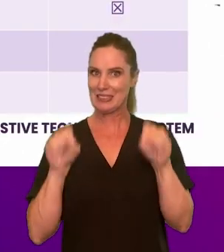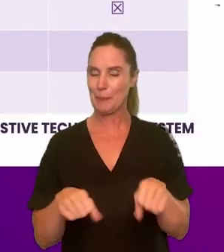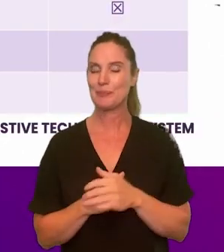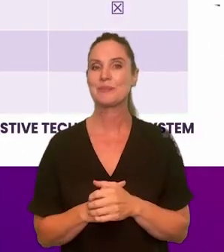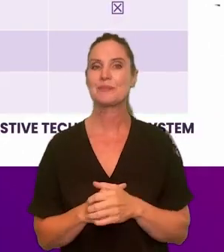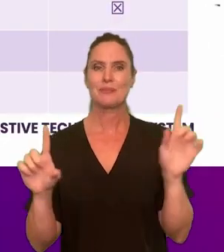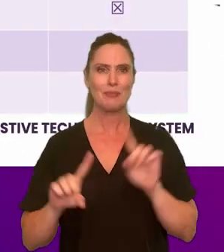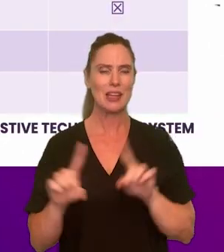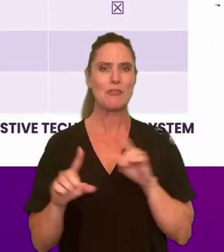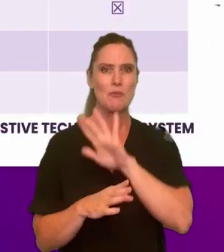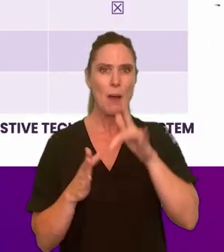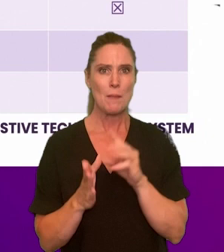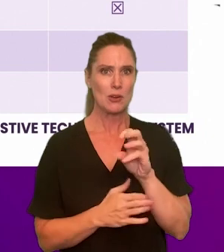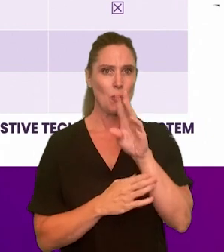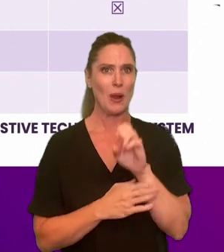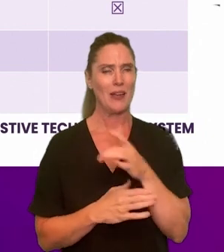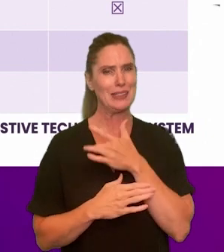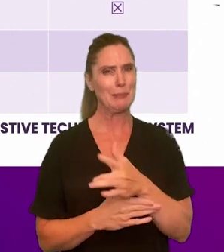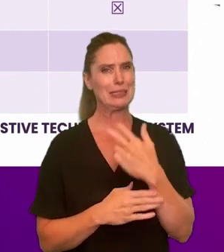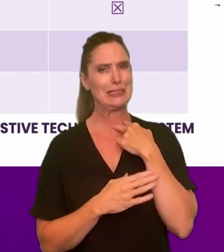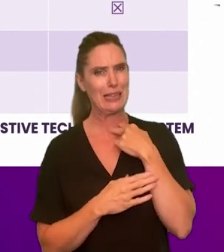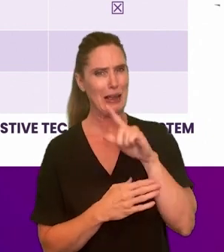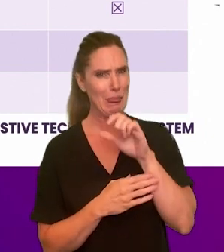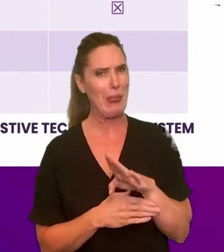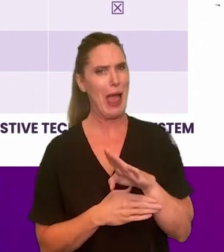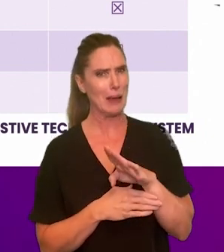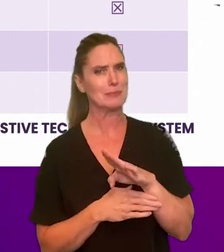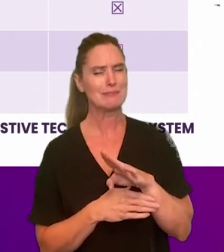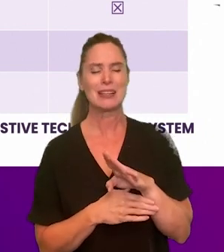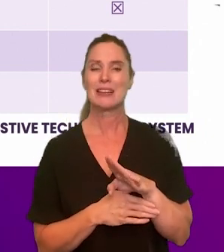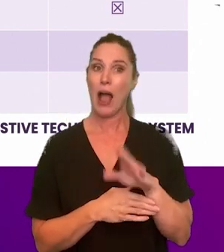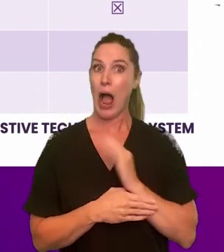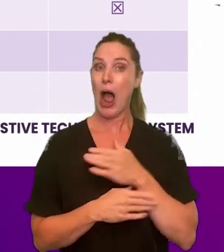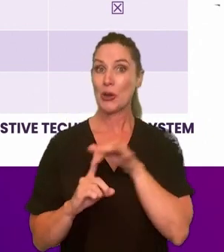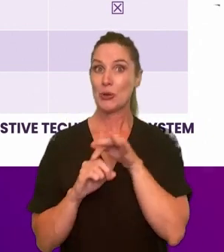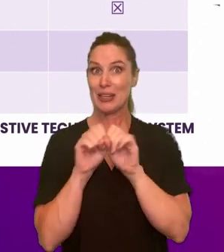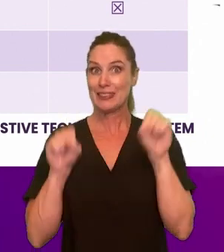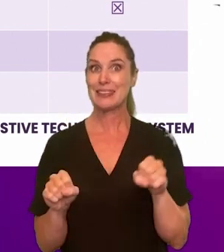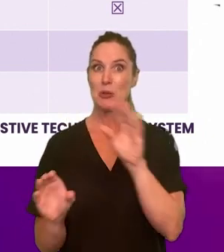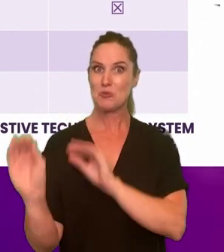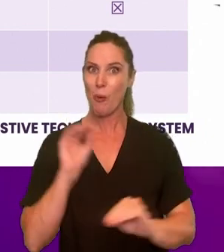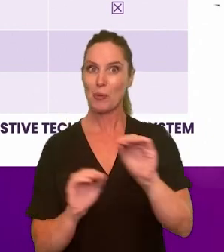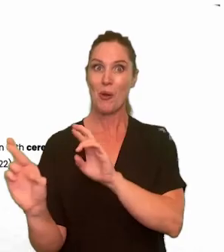that are typically restricted to lab environments, our unique system is portable and ready for immediate plug-and-play application.